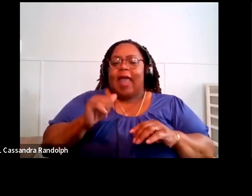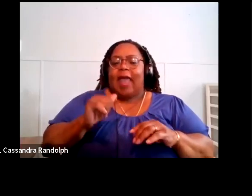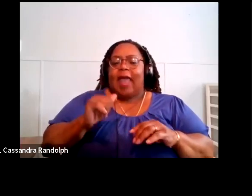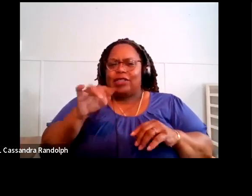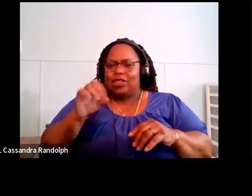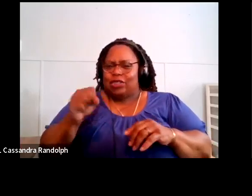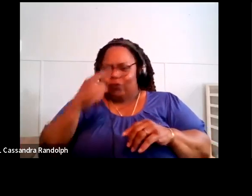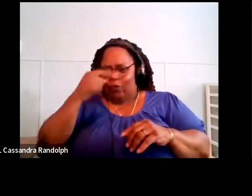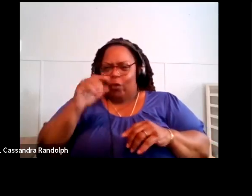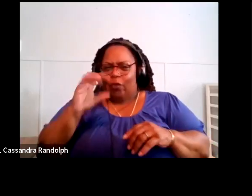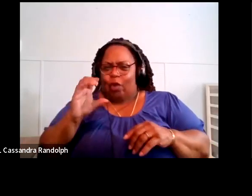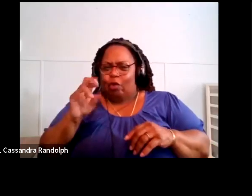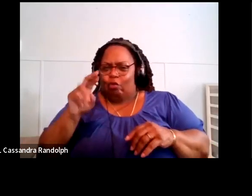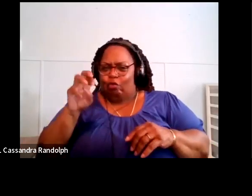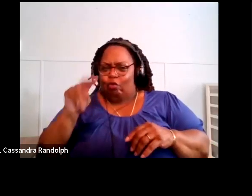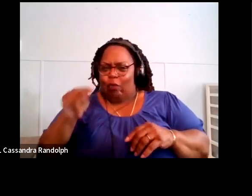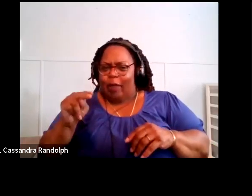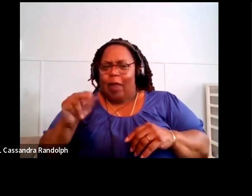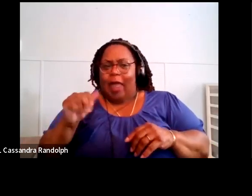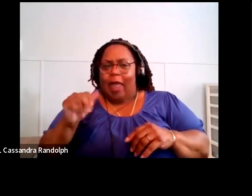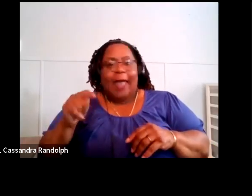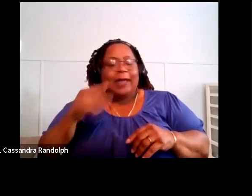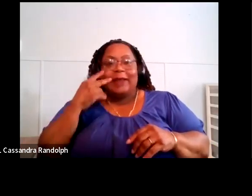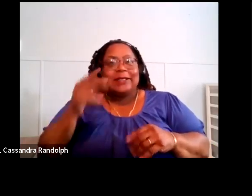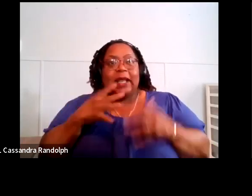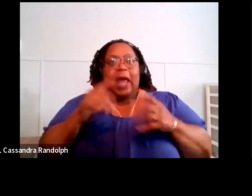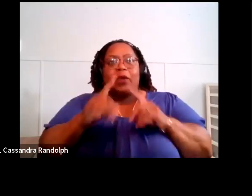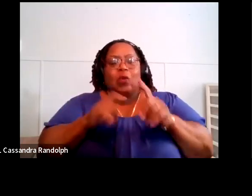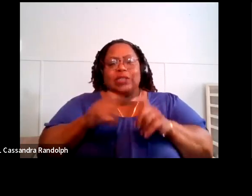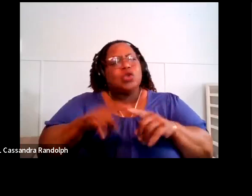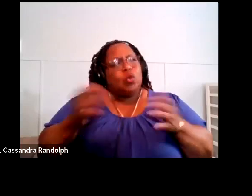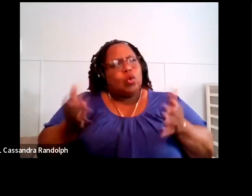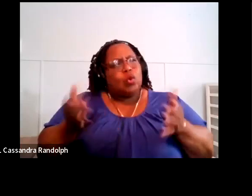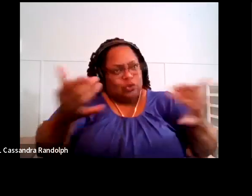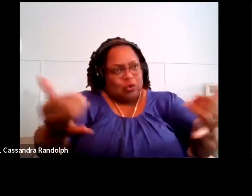the remarks.